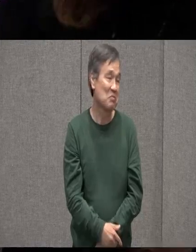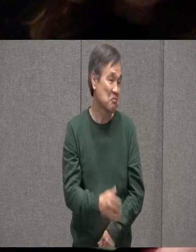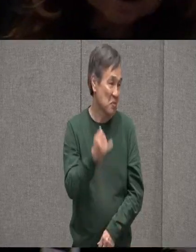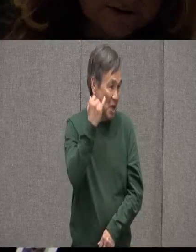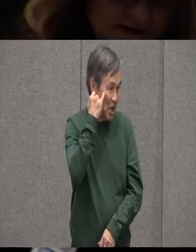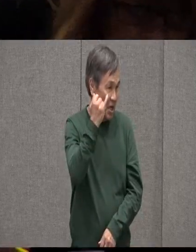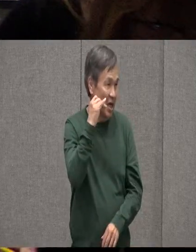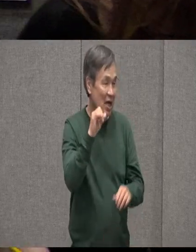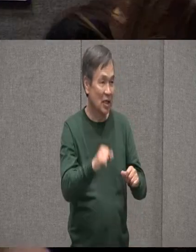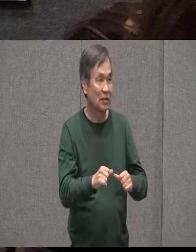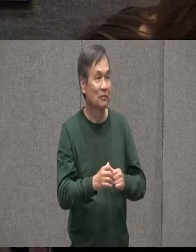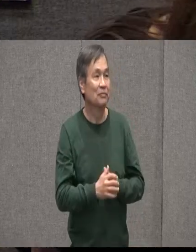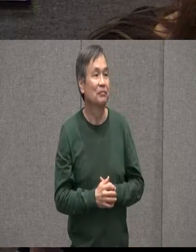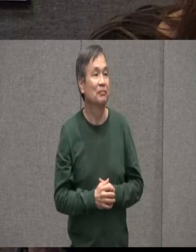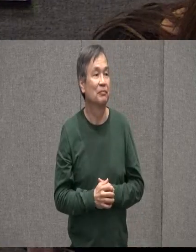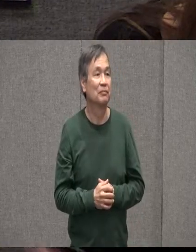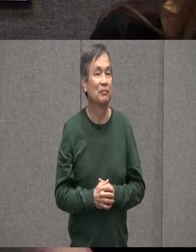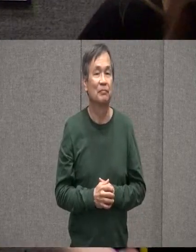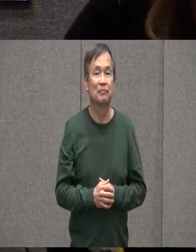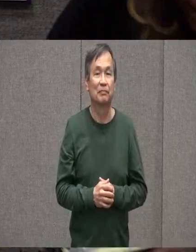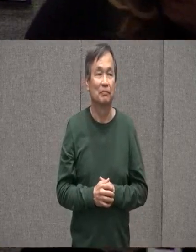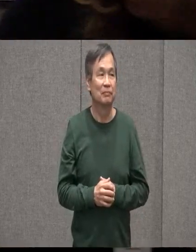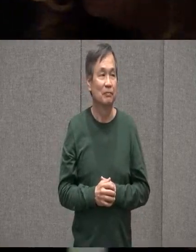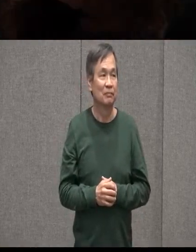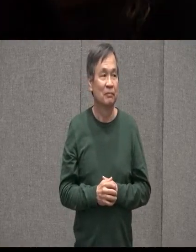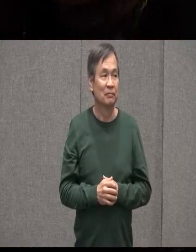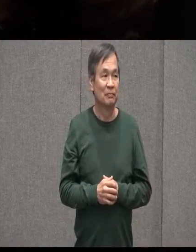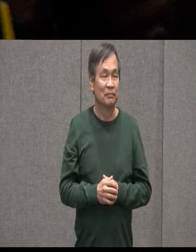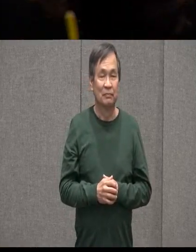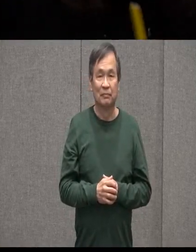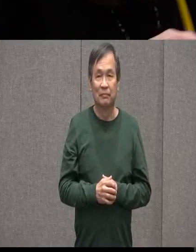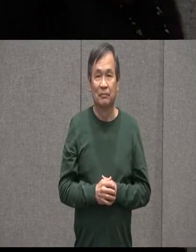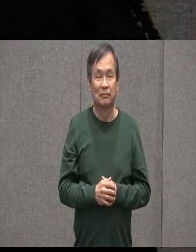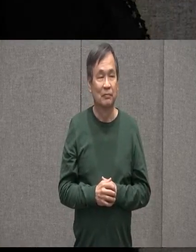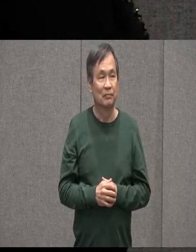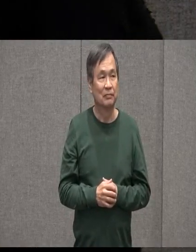I could do some little flower texture in the middle here.